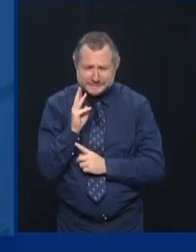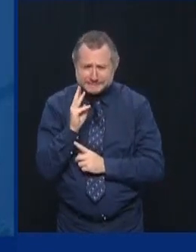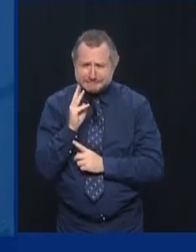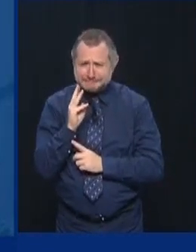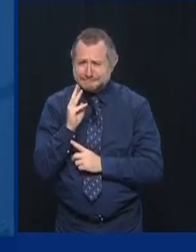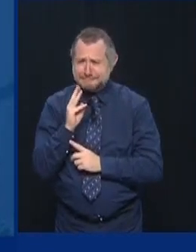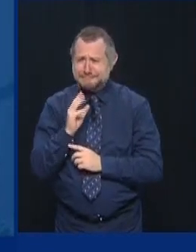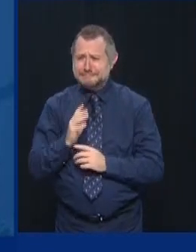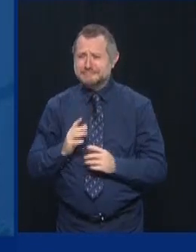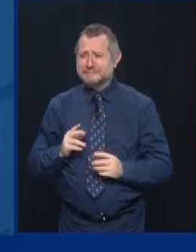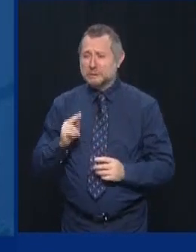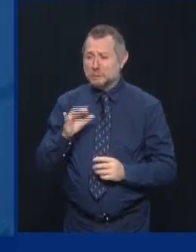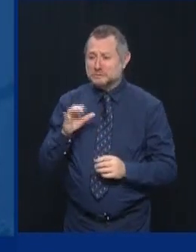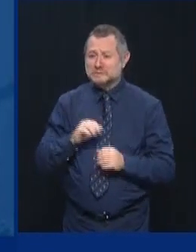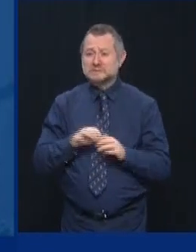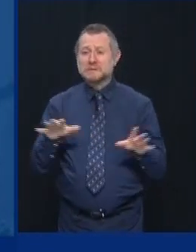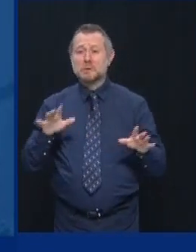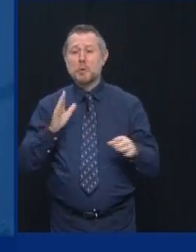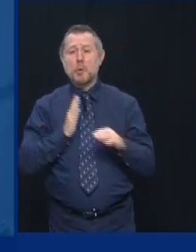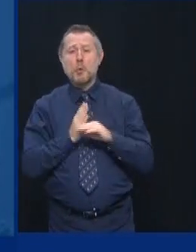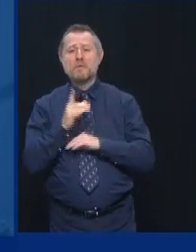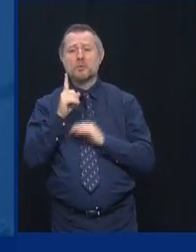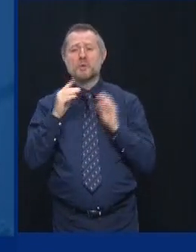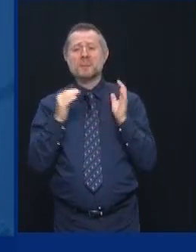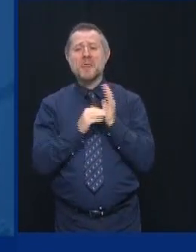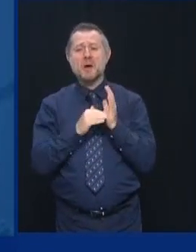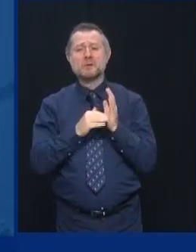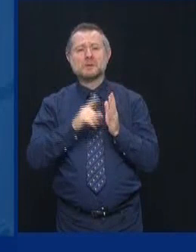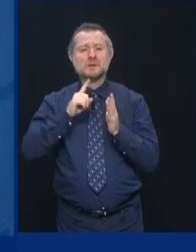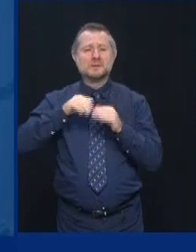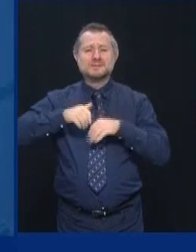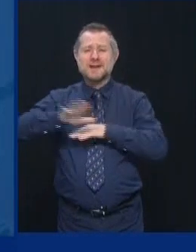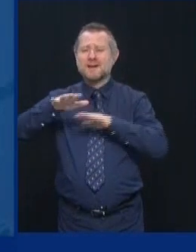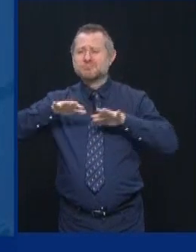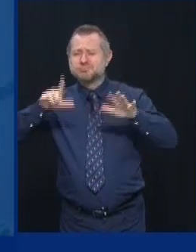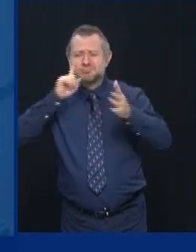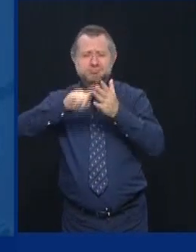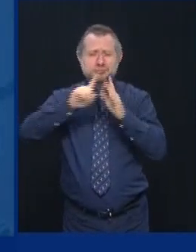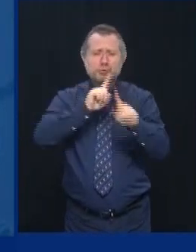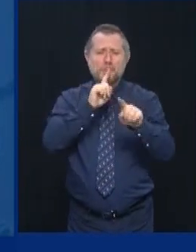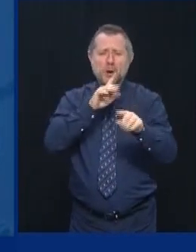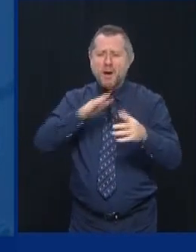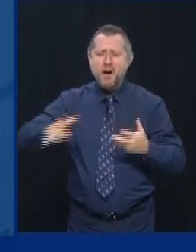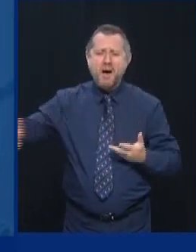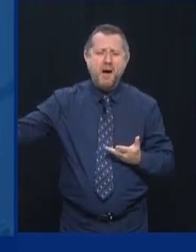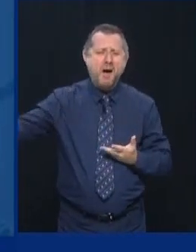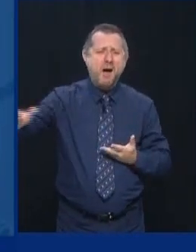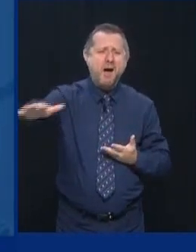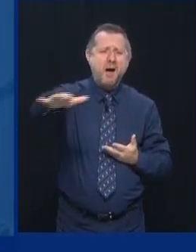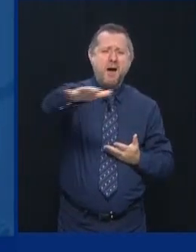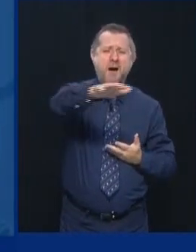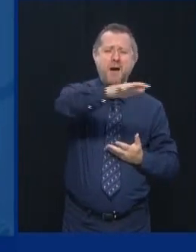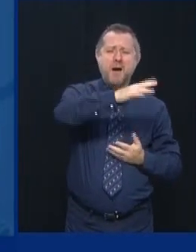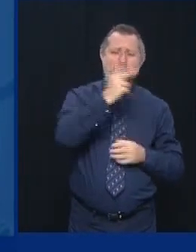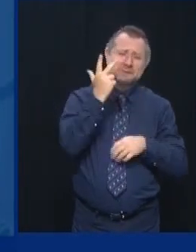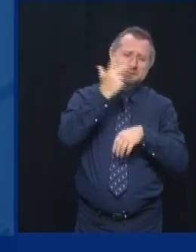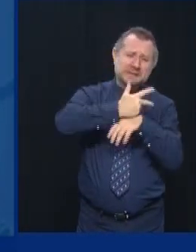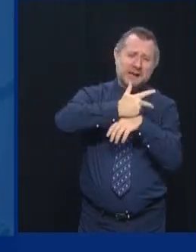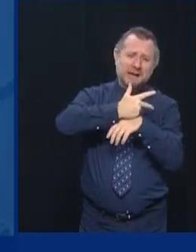ENFORCEMENT ACTIONS. ENFORCEMENT IS, HERE'S A VIOLATION. NEW YORK CITY DEPLOYED 1,000